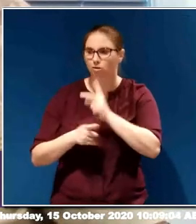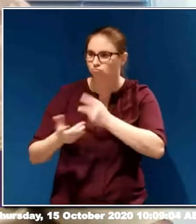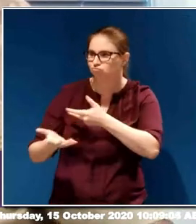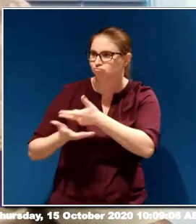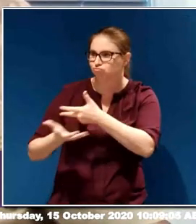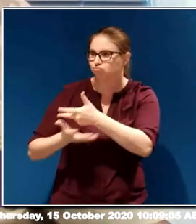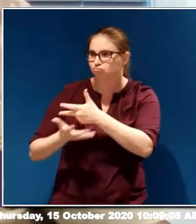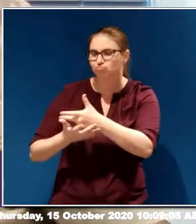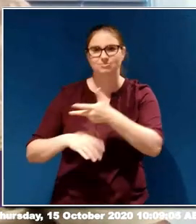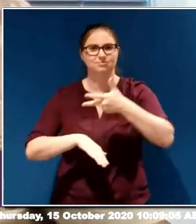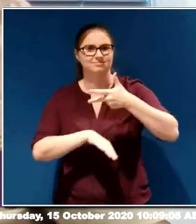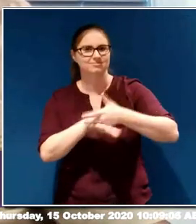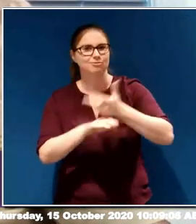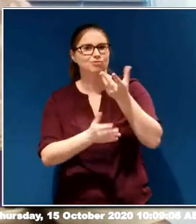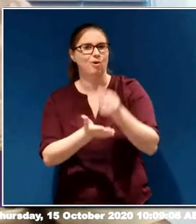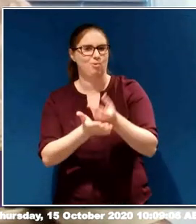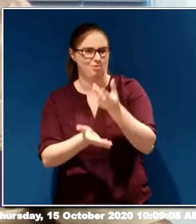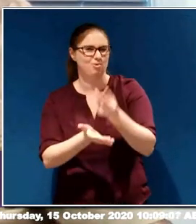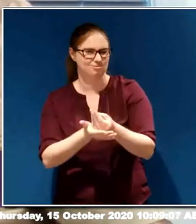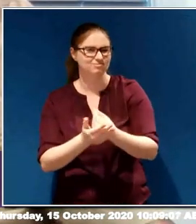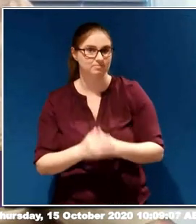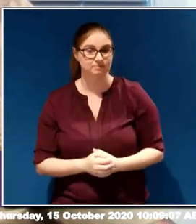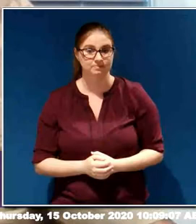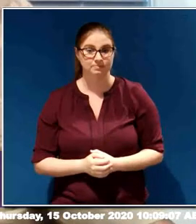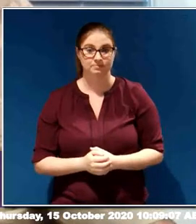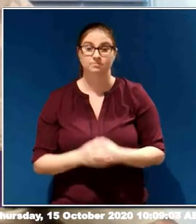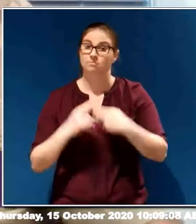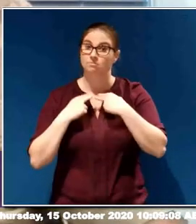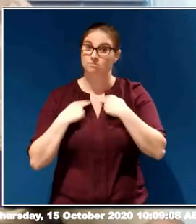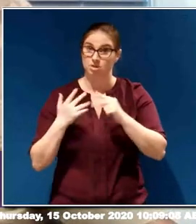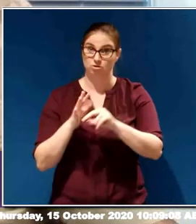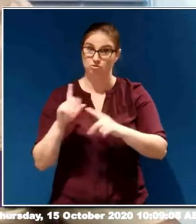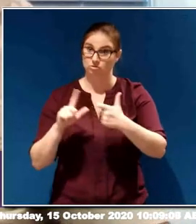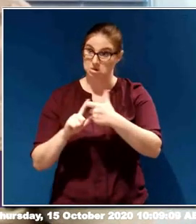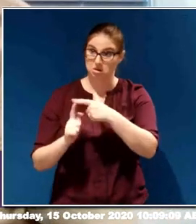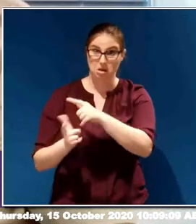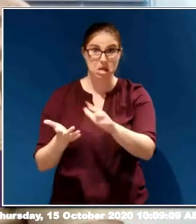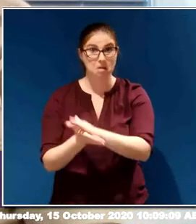And he's content for us to play these clips today? Definitely. Yes.